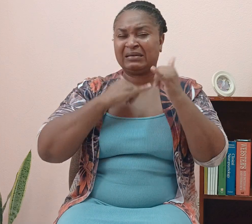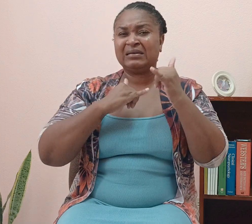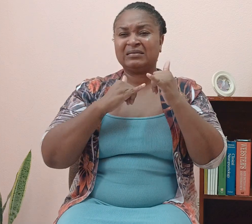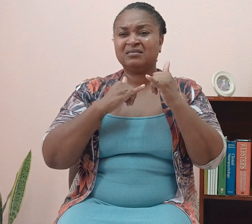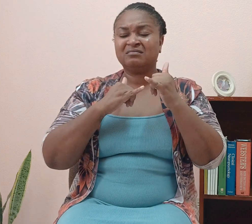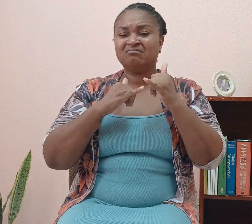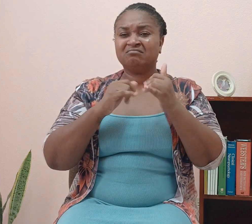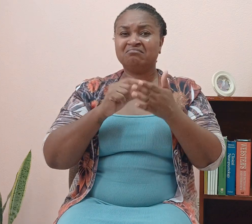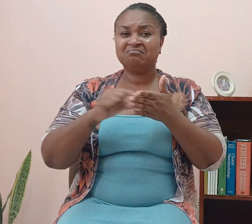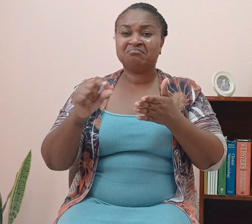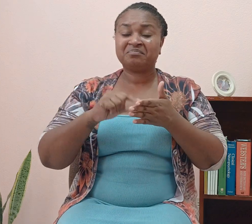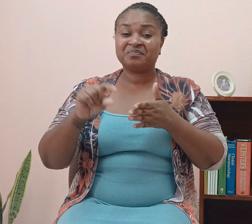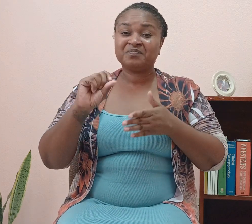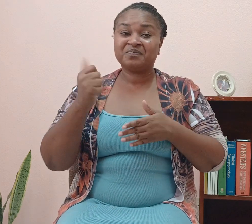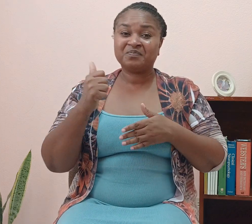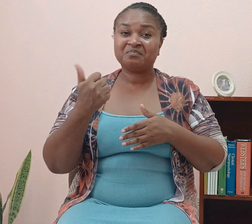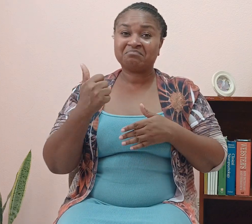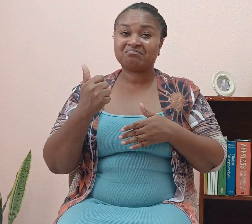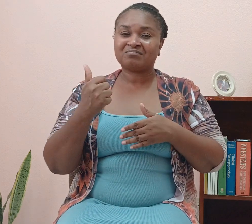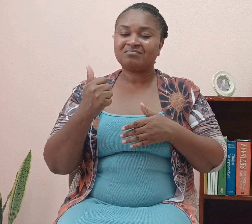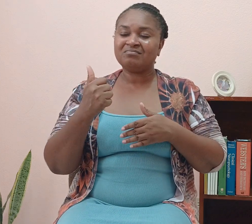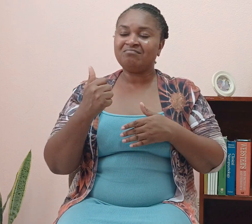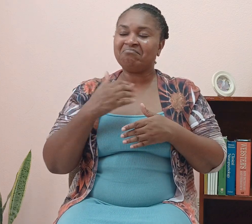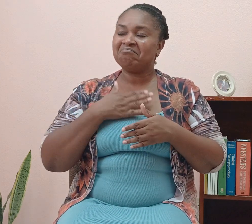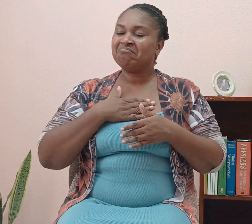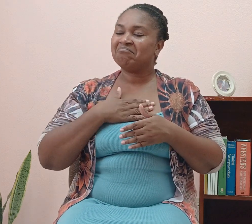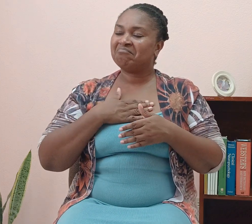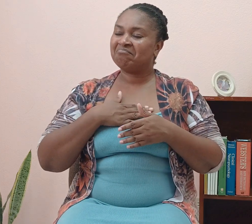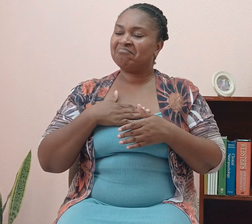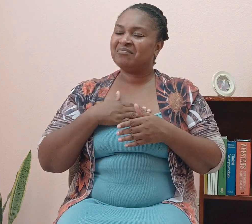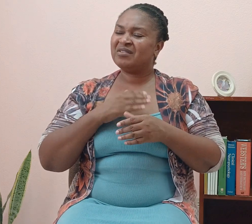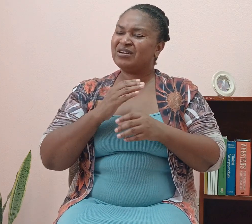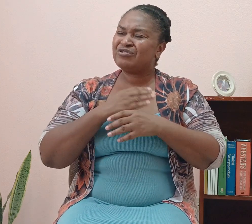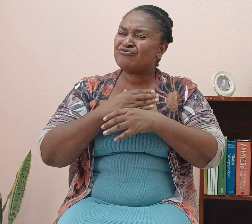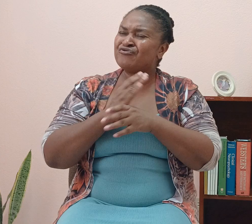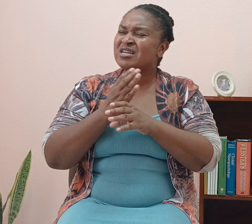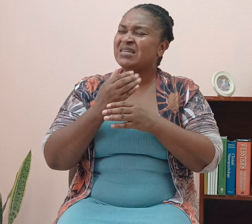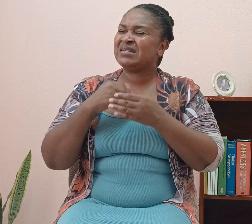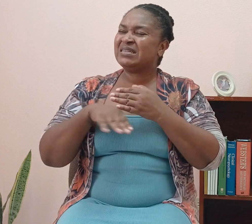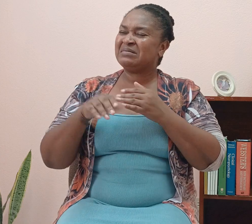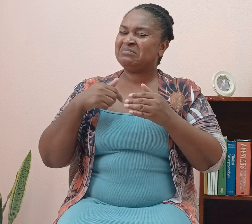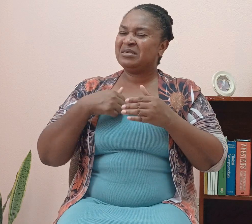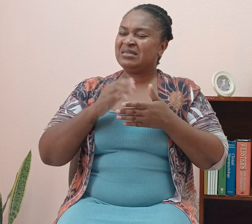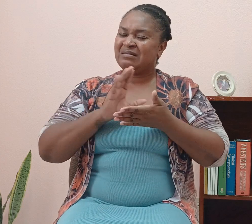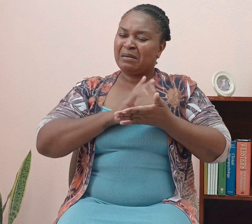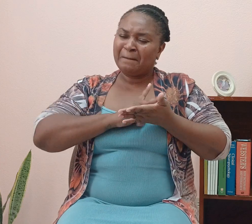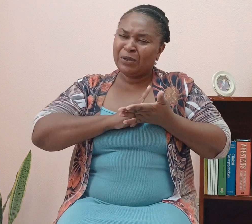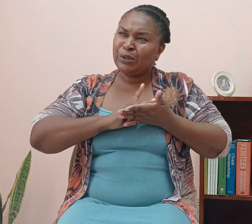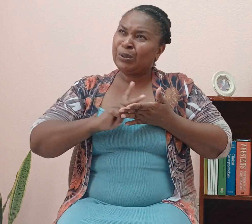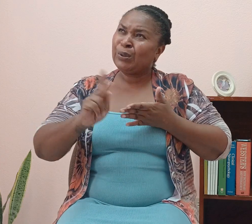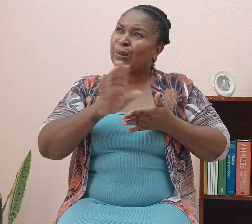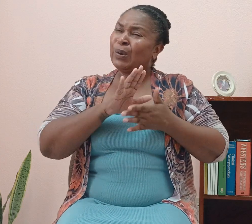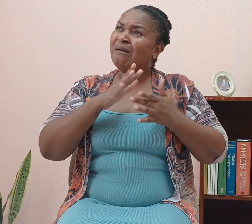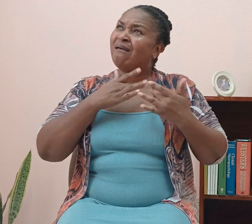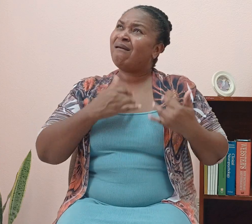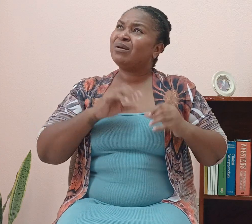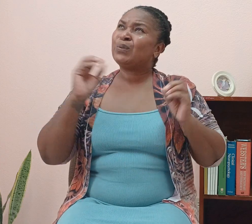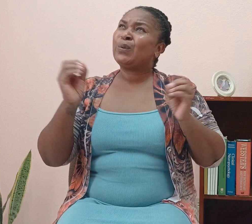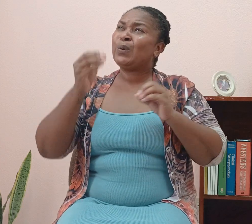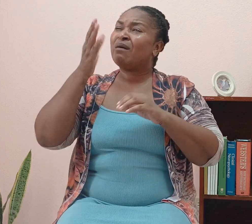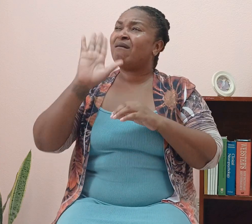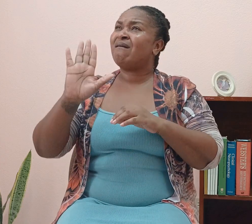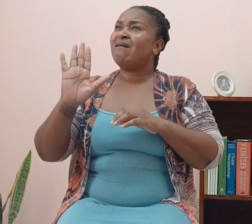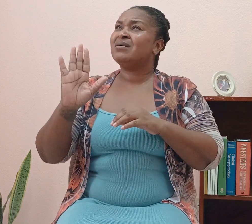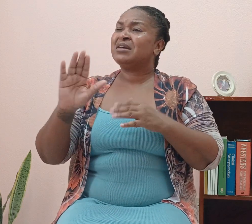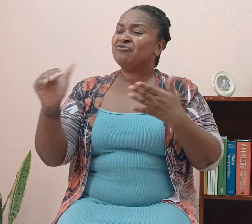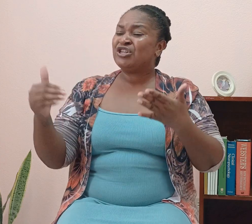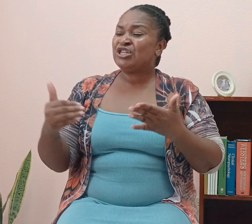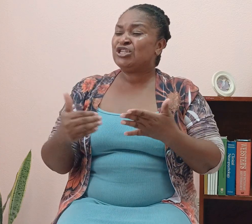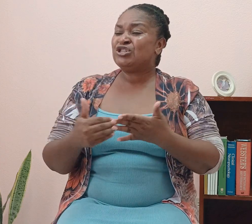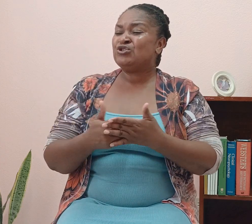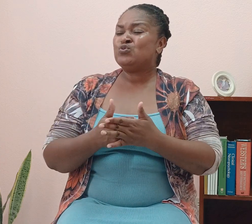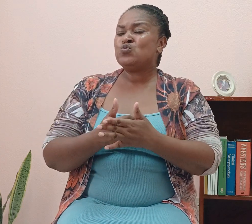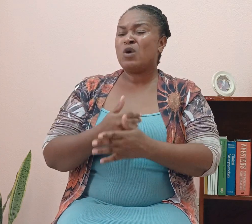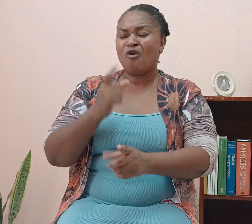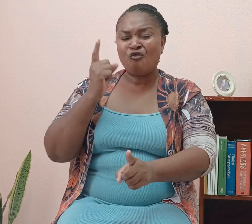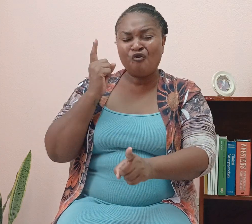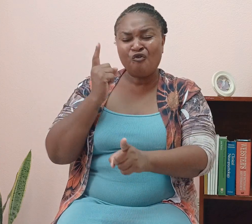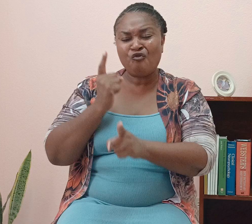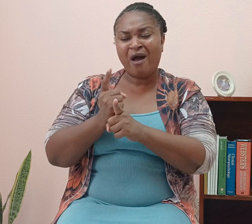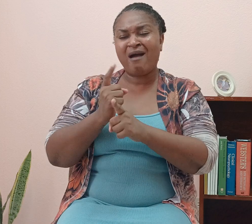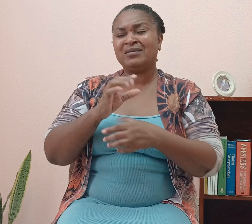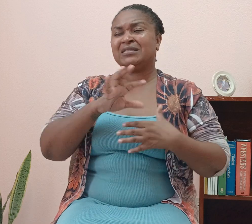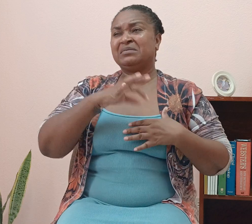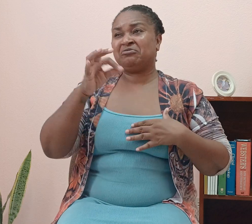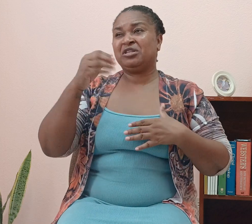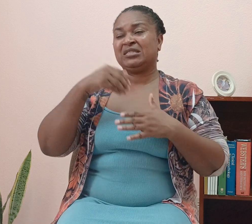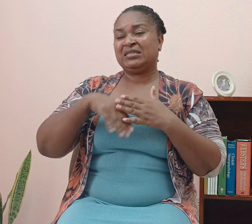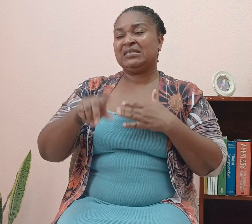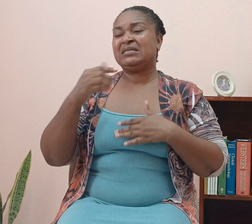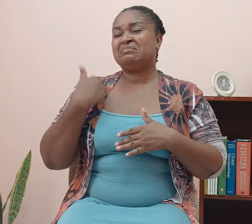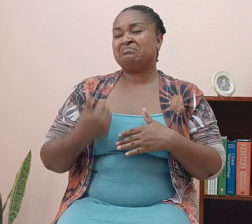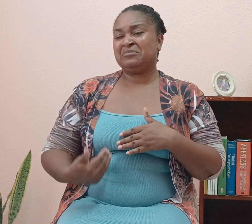10 Create in me a pure heart, O God, and renew a steadfast spirit within me.